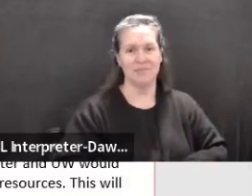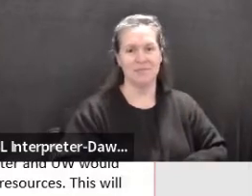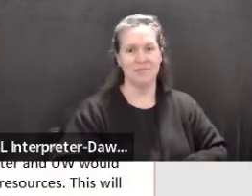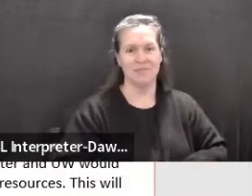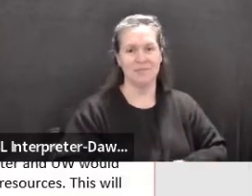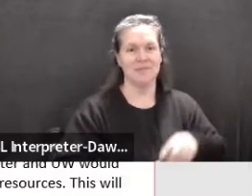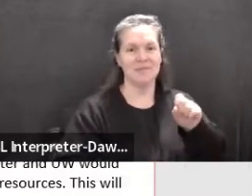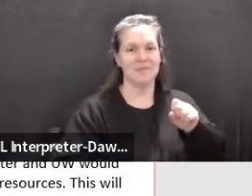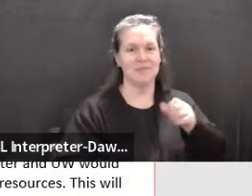[Ashley] Good, you know,